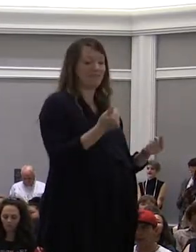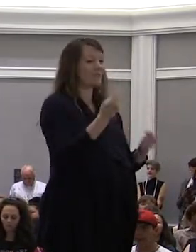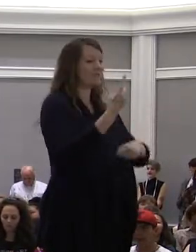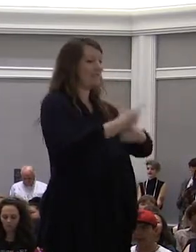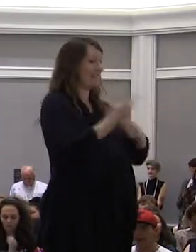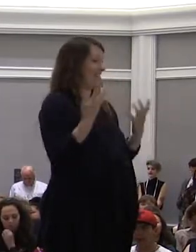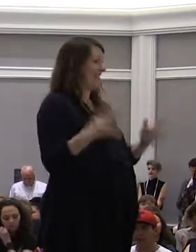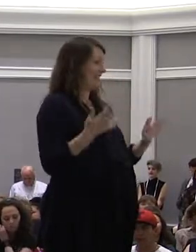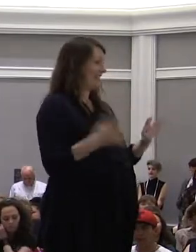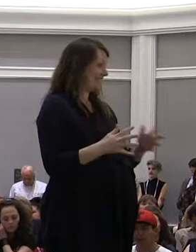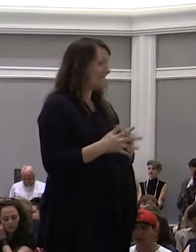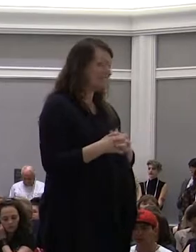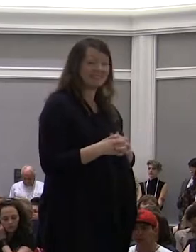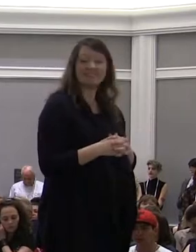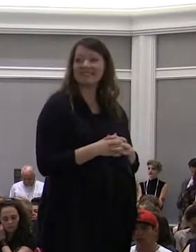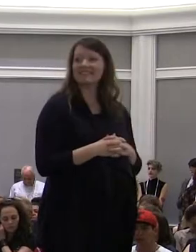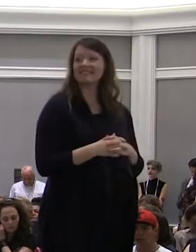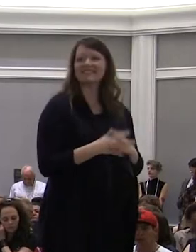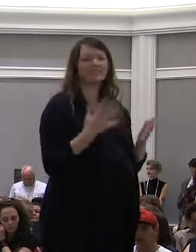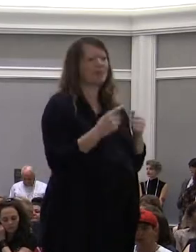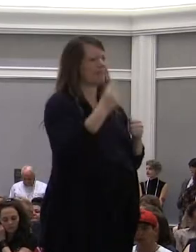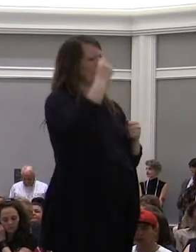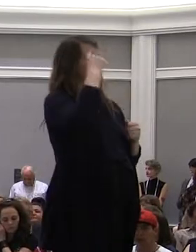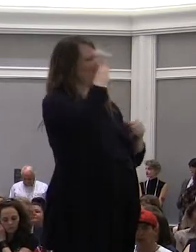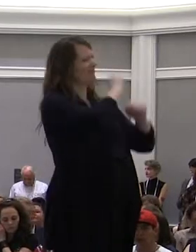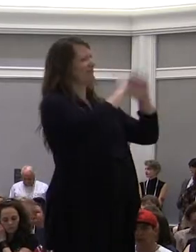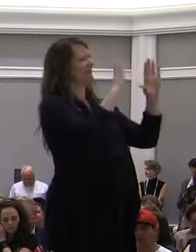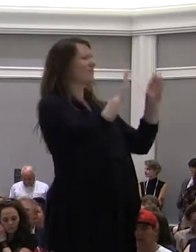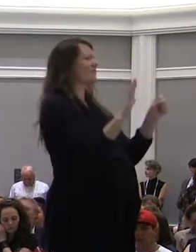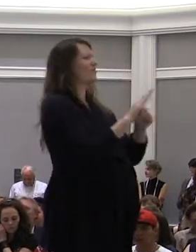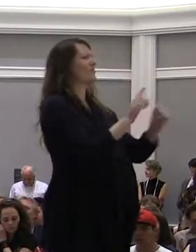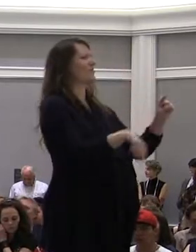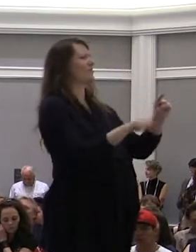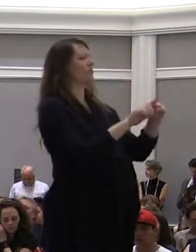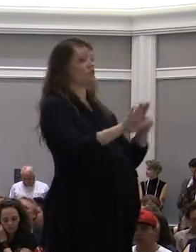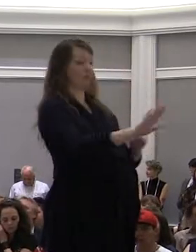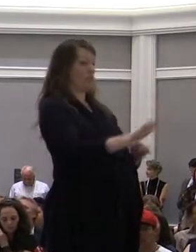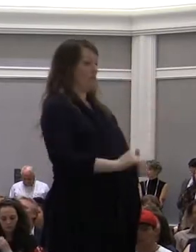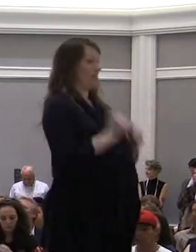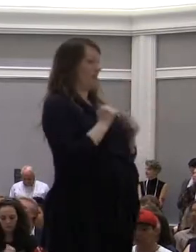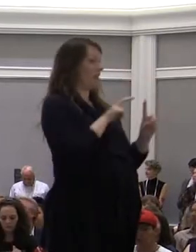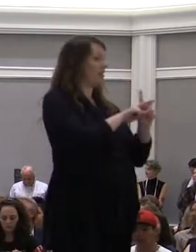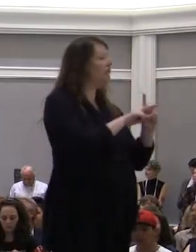And probably this idea of full circle, and what it means in your lives has come up, hopefully.